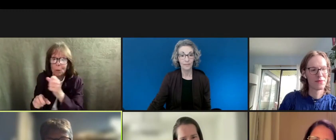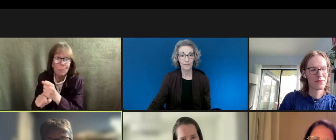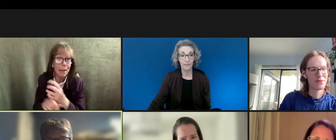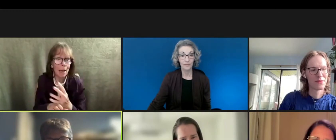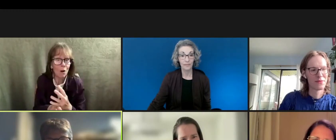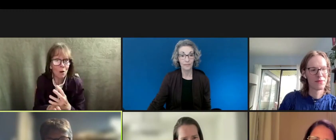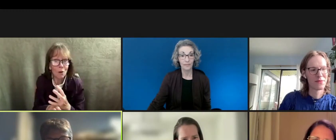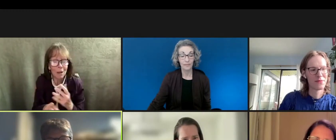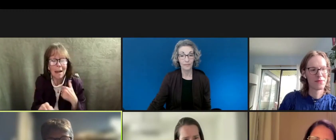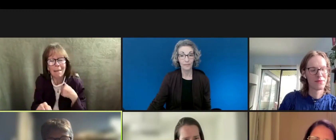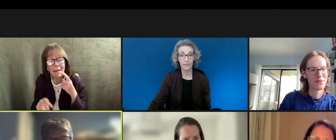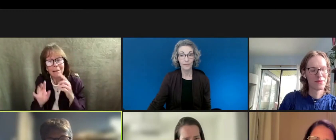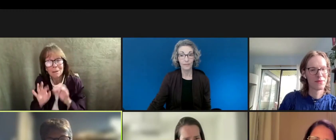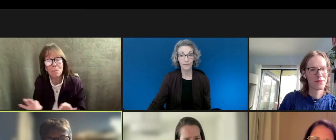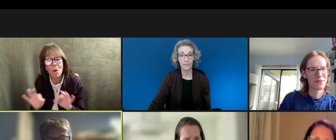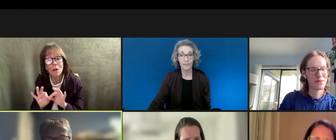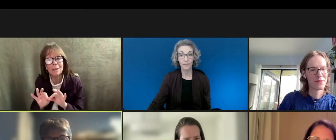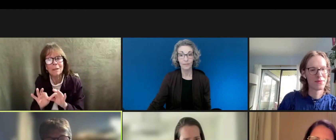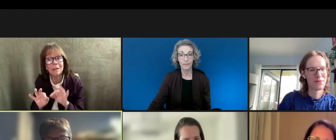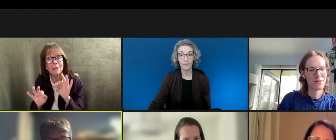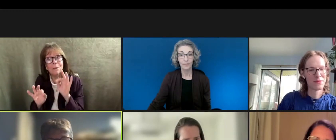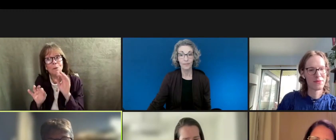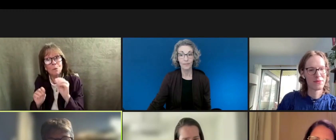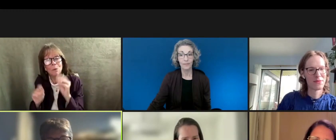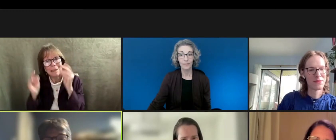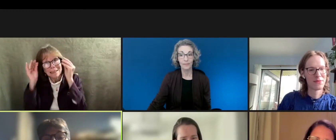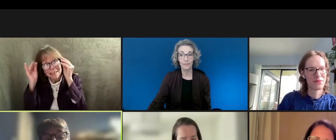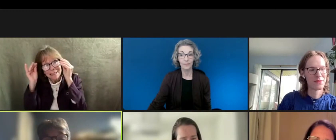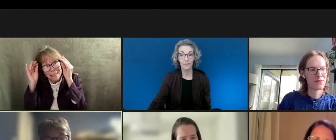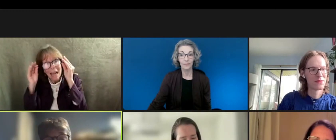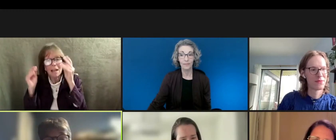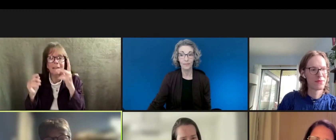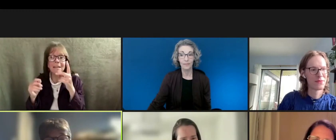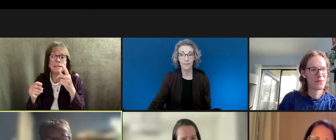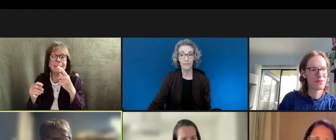really important to make the disclosure a bit different experience.